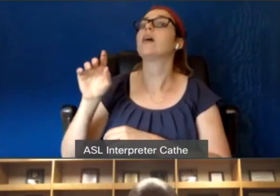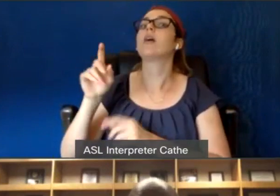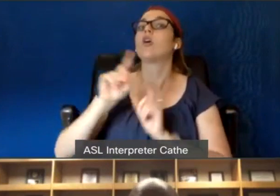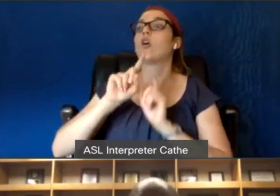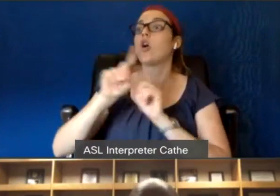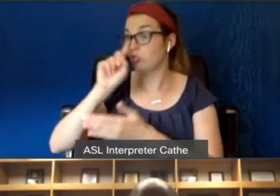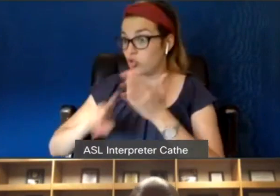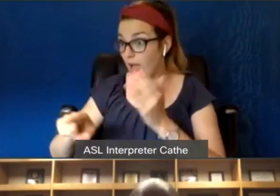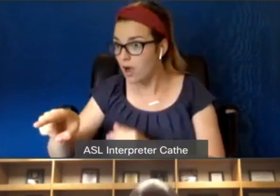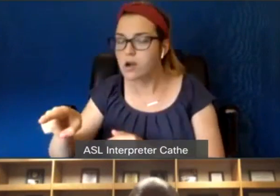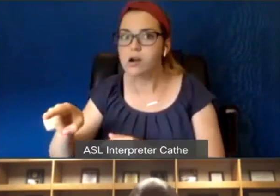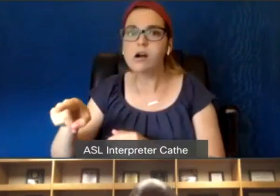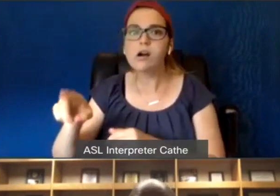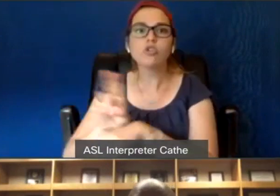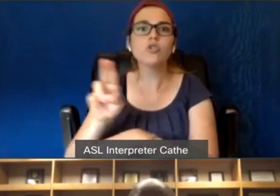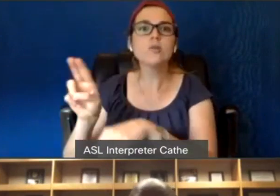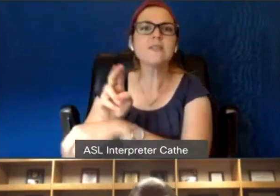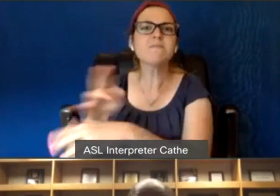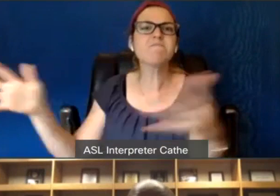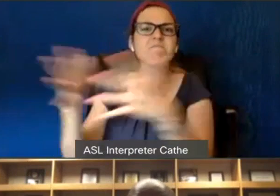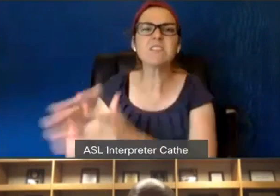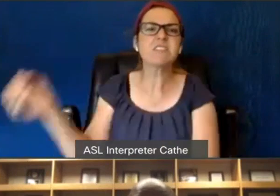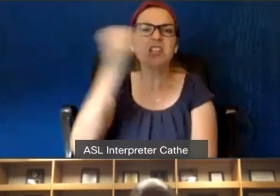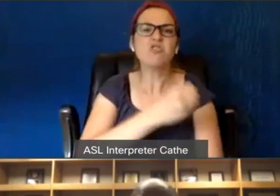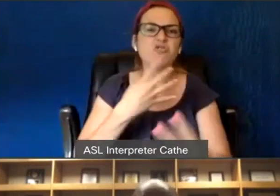but we will have a discussion about their choices so.